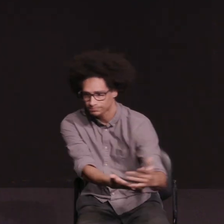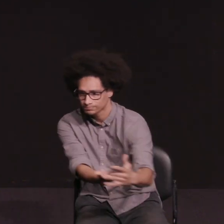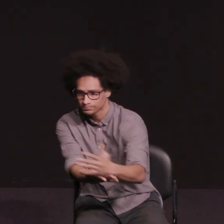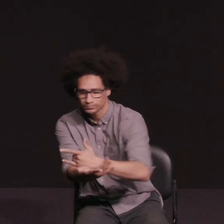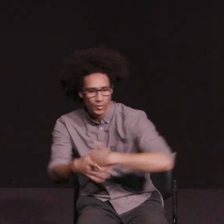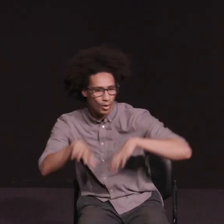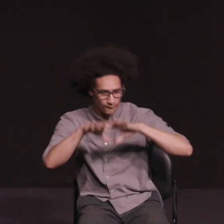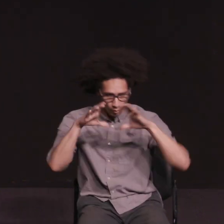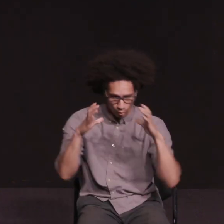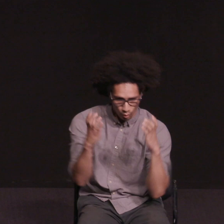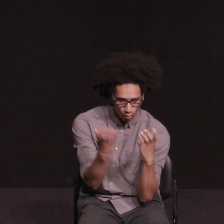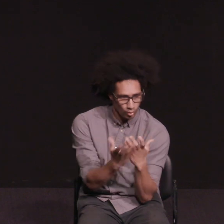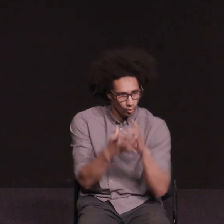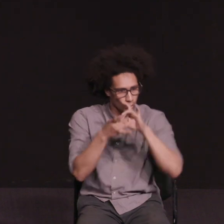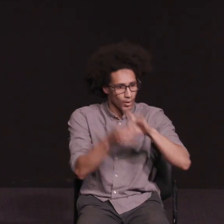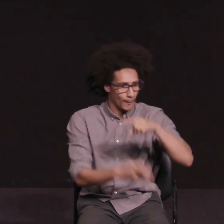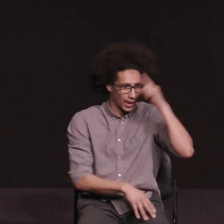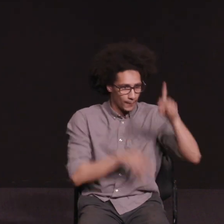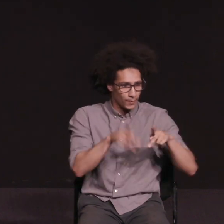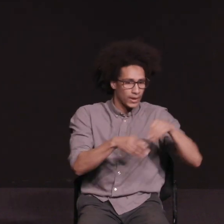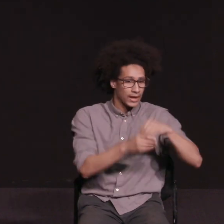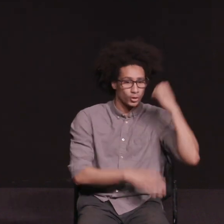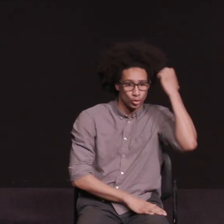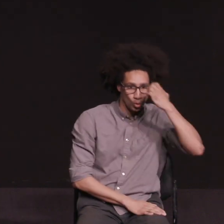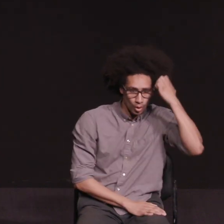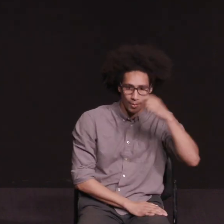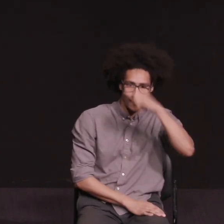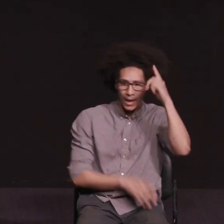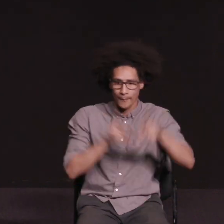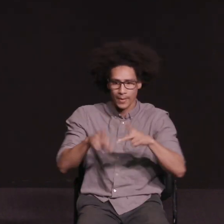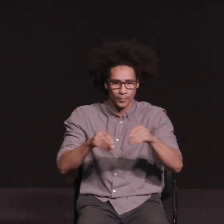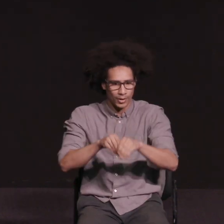people in Europe, Black people in the diaspora.